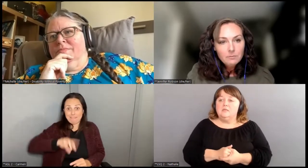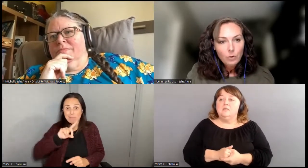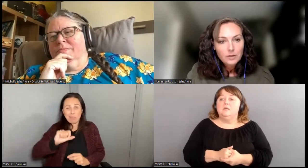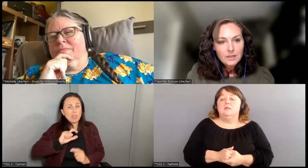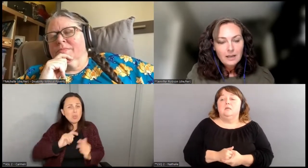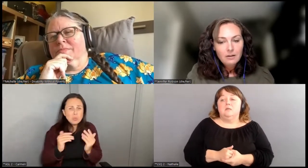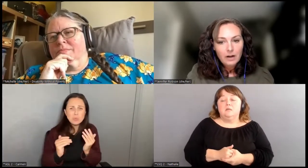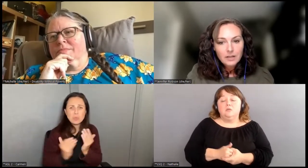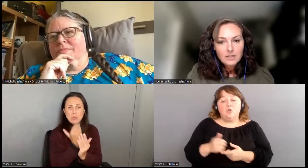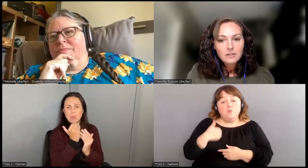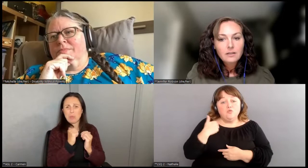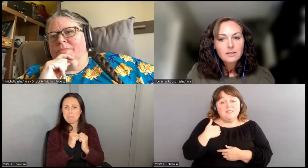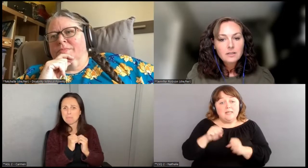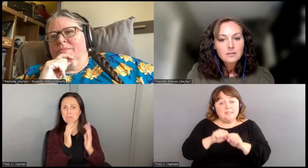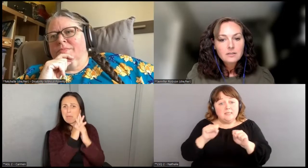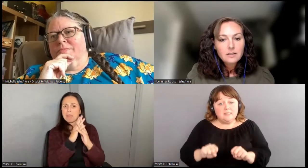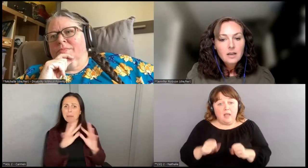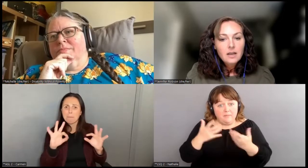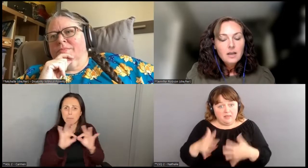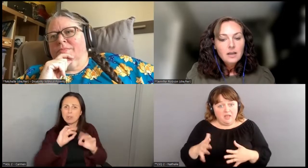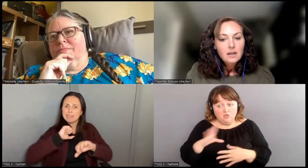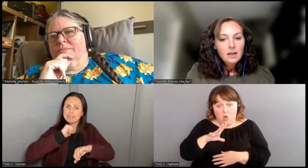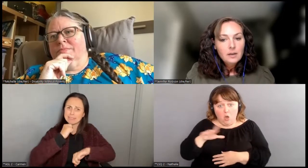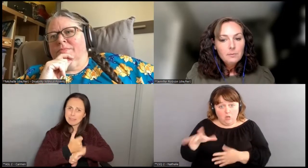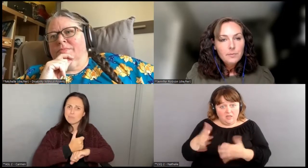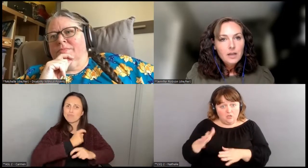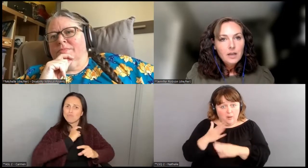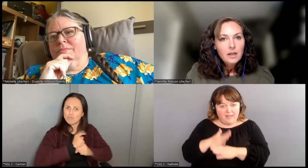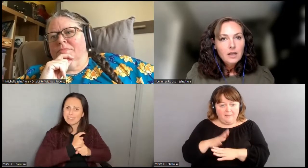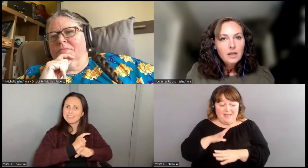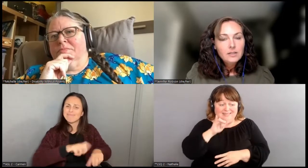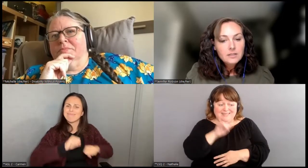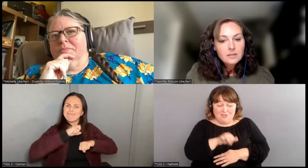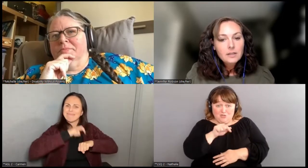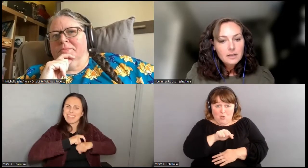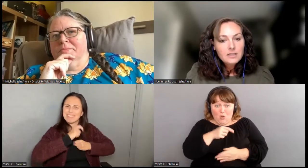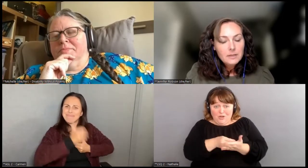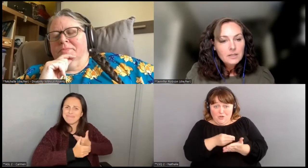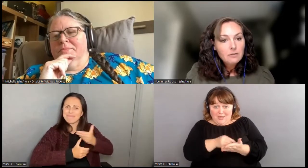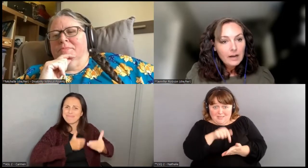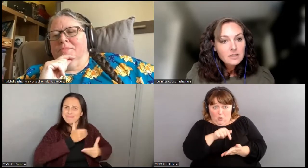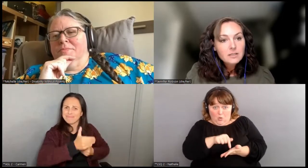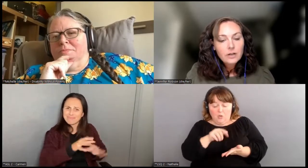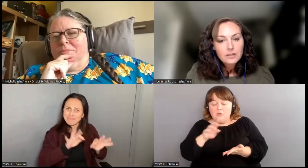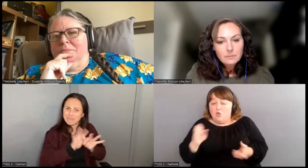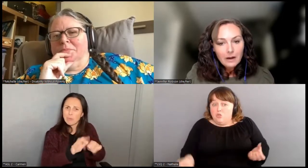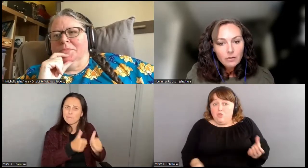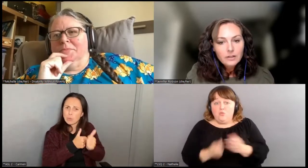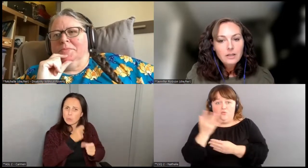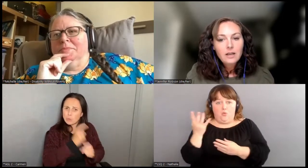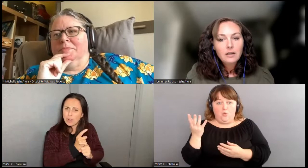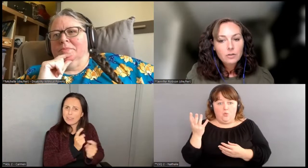IMPORTANT TO GET IT RIGHT. THIS IS -- THIS IS SOMETHING HA HAS TO BE DONE RIGHT, TABS